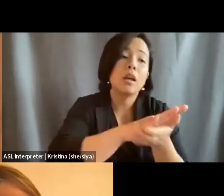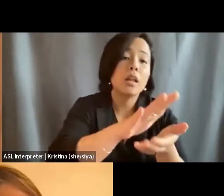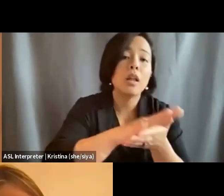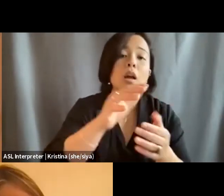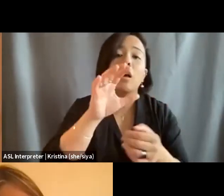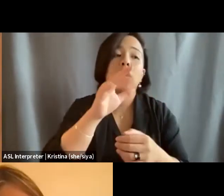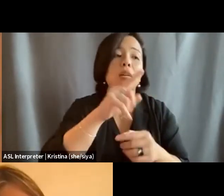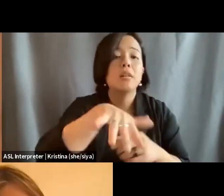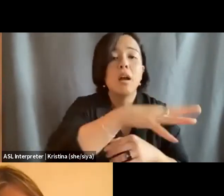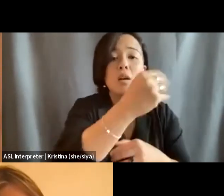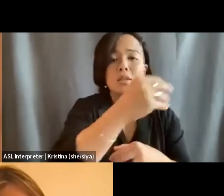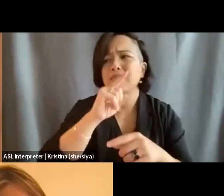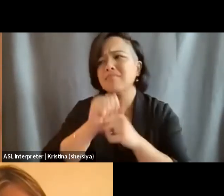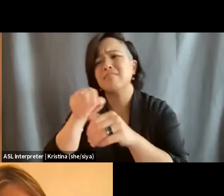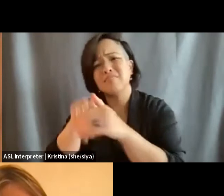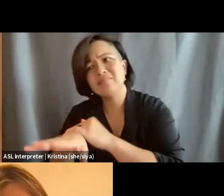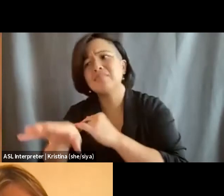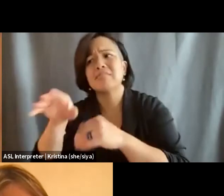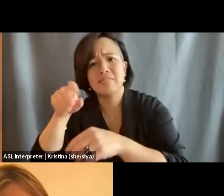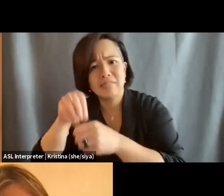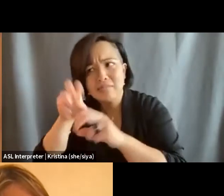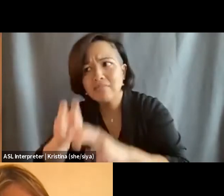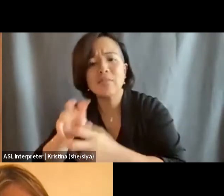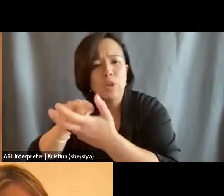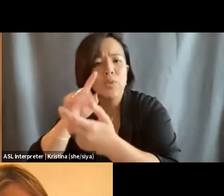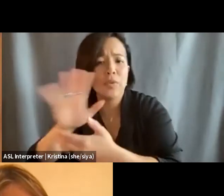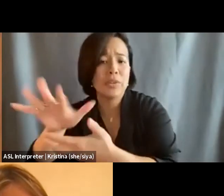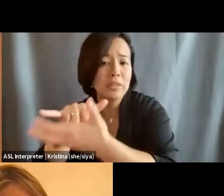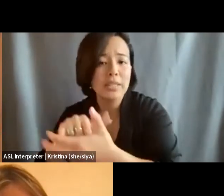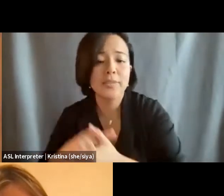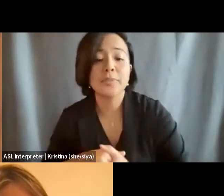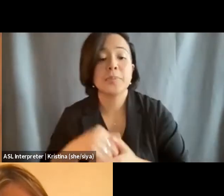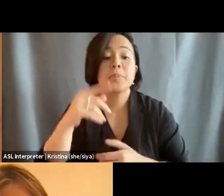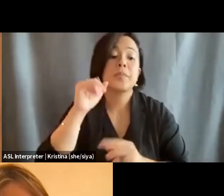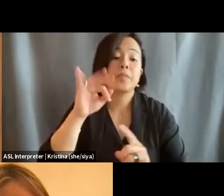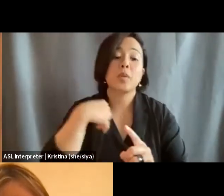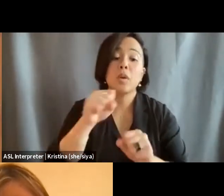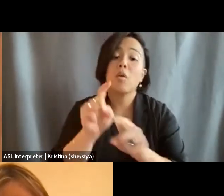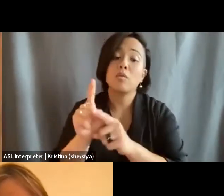pregnancy and marriage if we had more females in roles at the ministry of education, making national policy